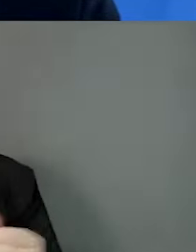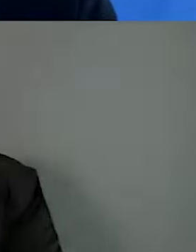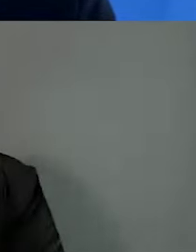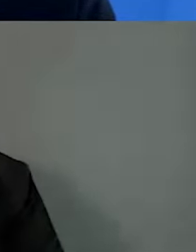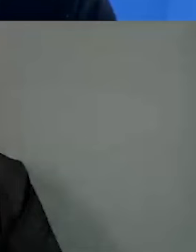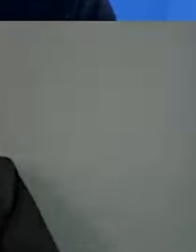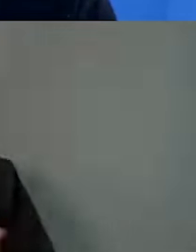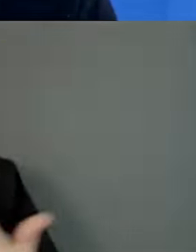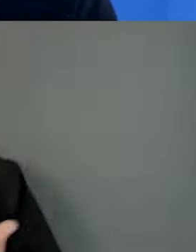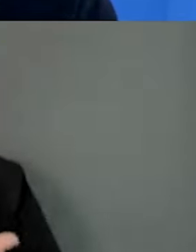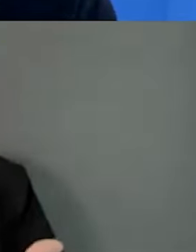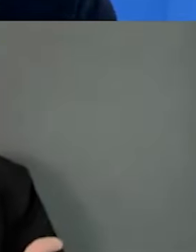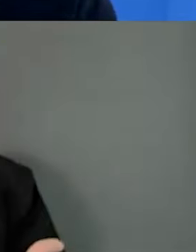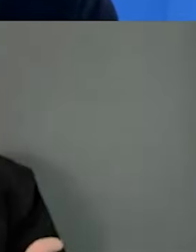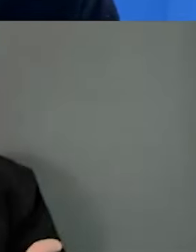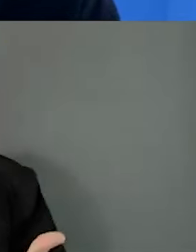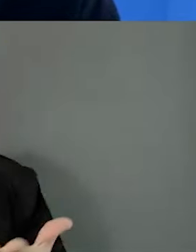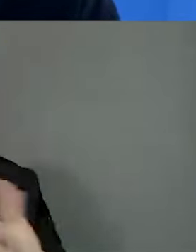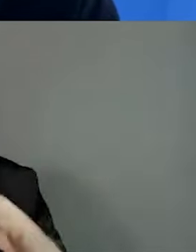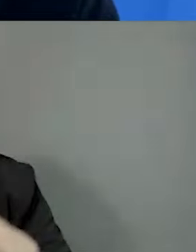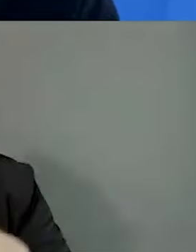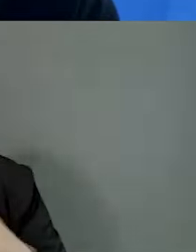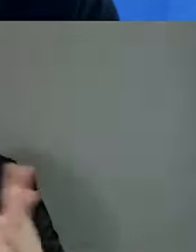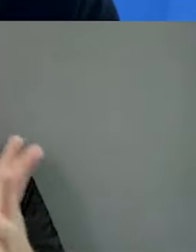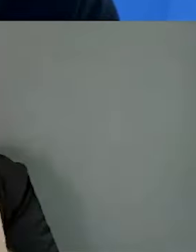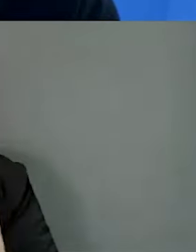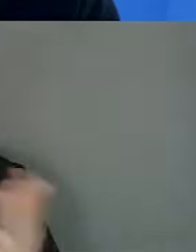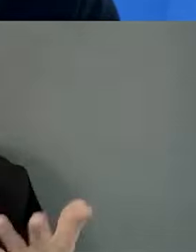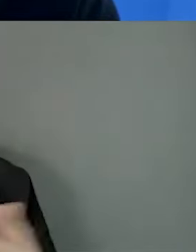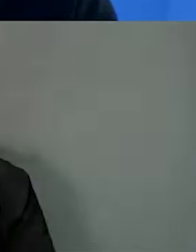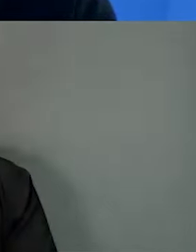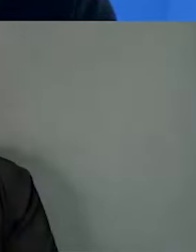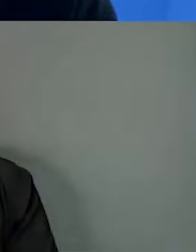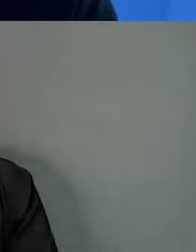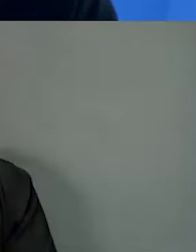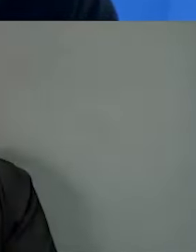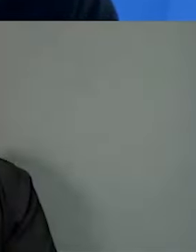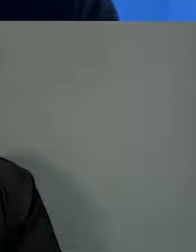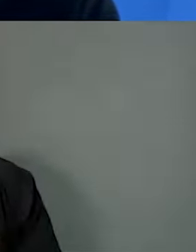I want to thank you for participating today. We're going to add a survey link in the chat.